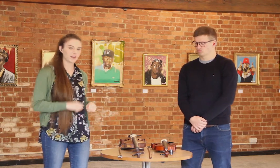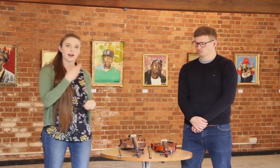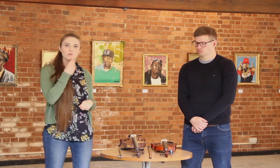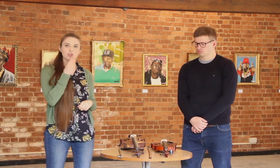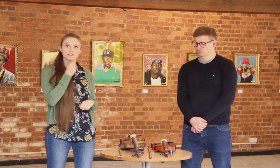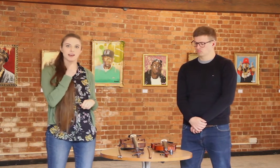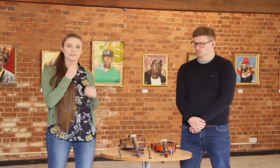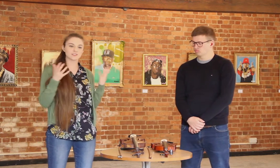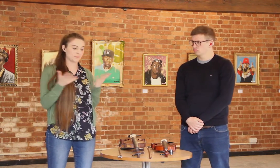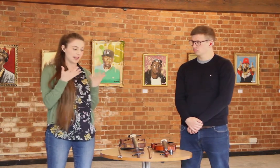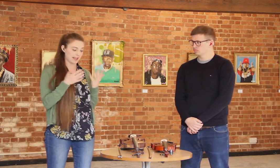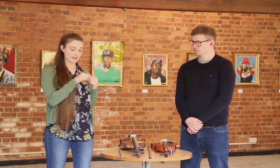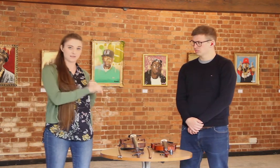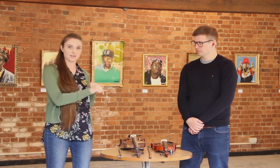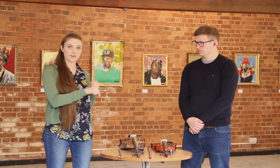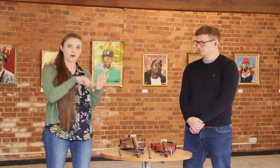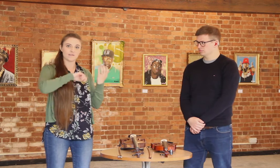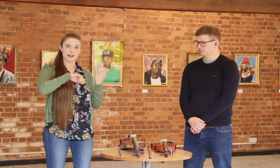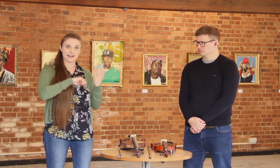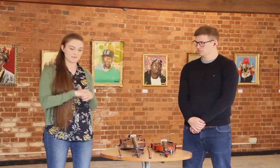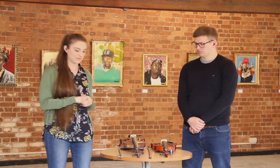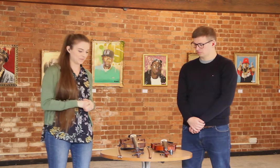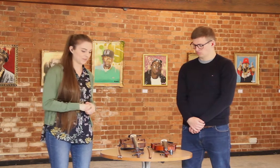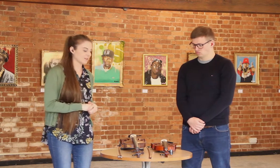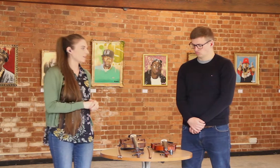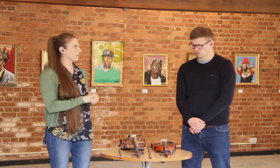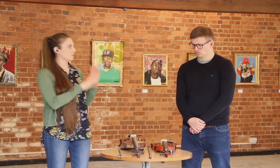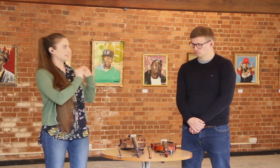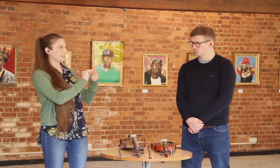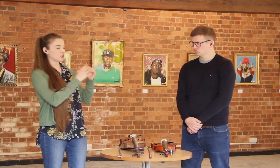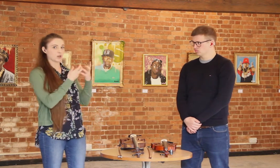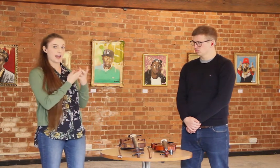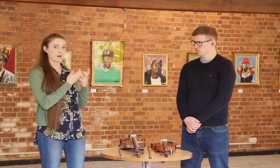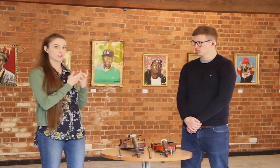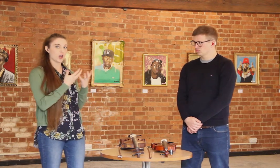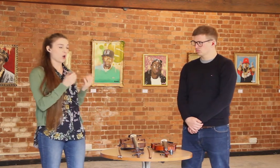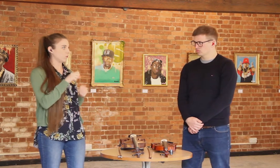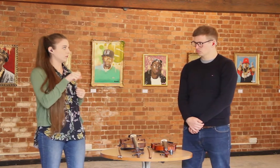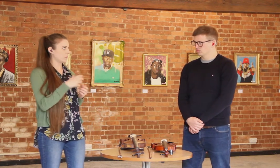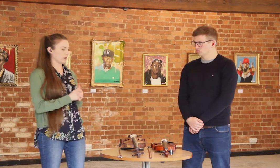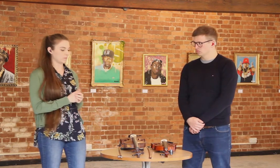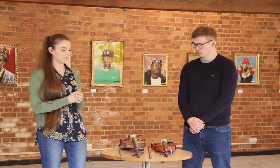and we use that to play on the violin I’m going to teach you how to hold the bow